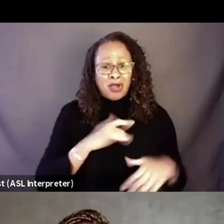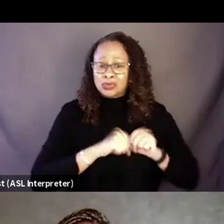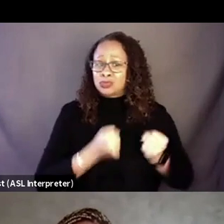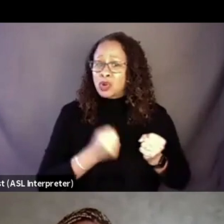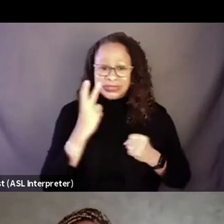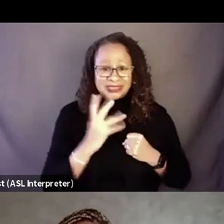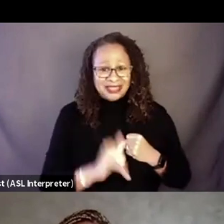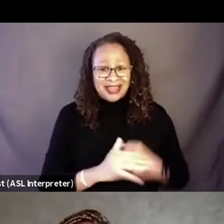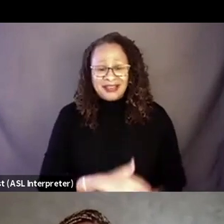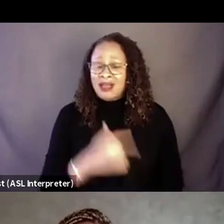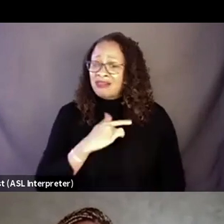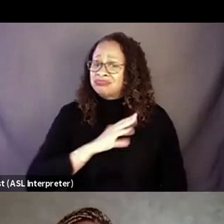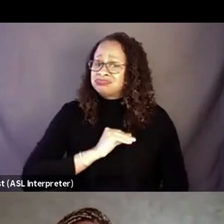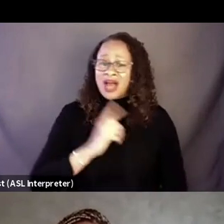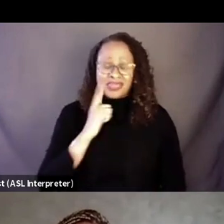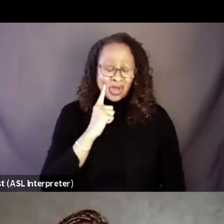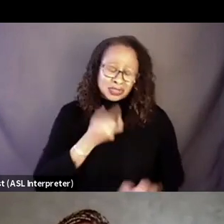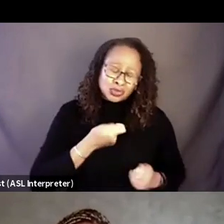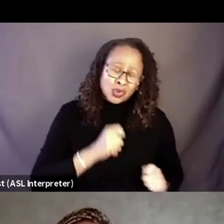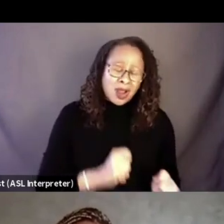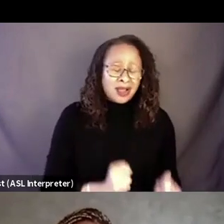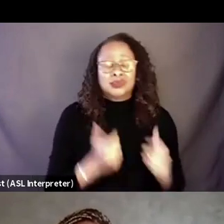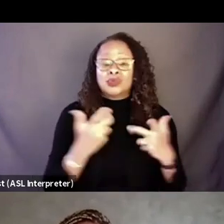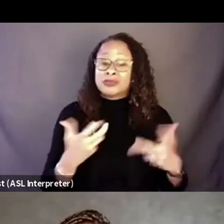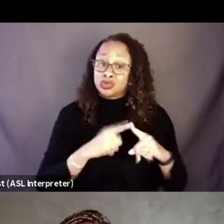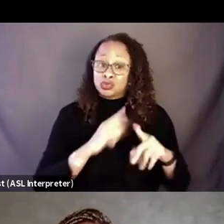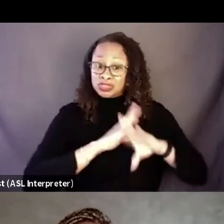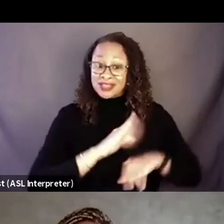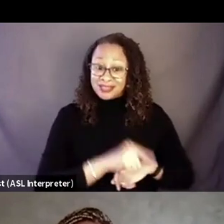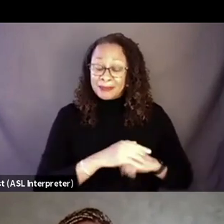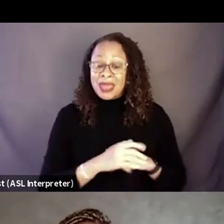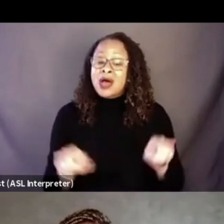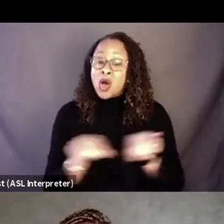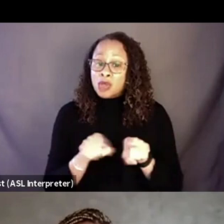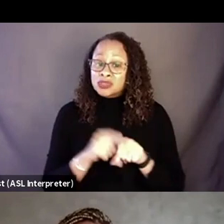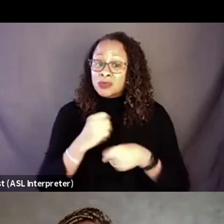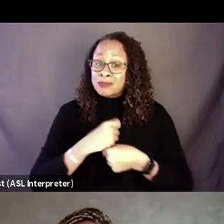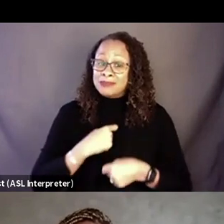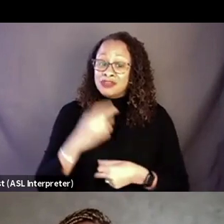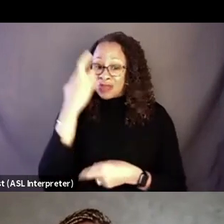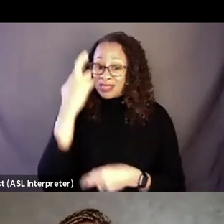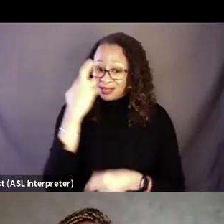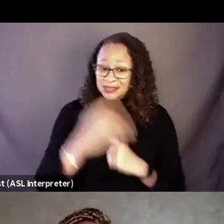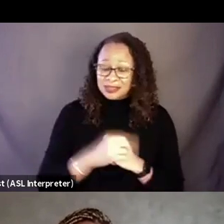because I thought I had tried so much to protect them but then it also made me realize I can't be